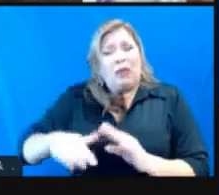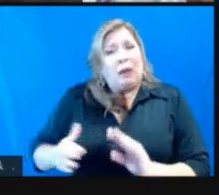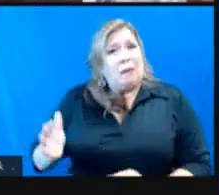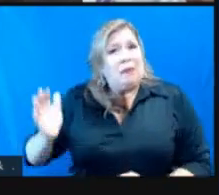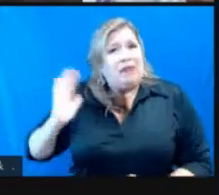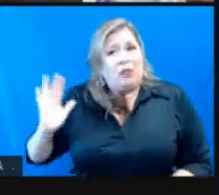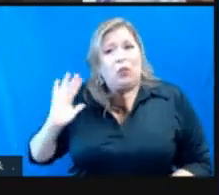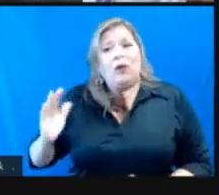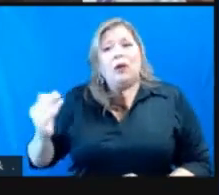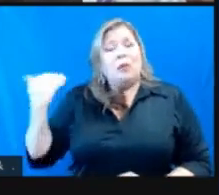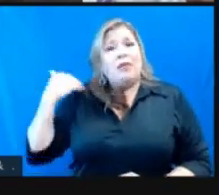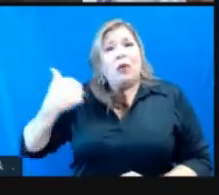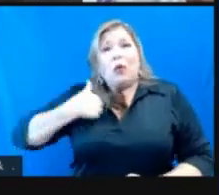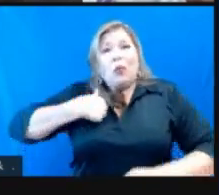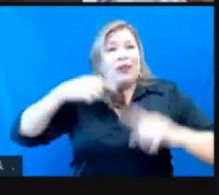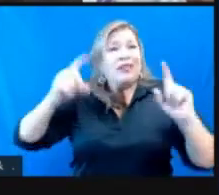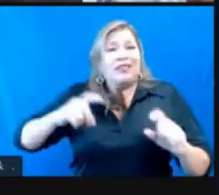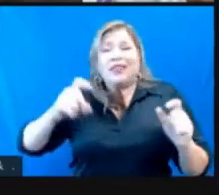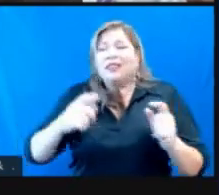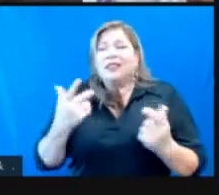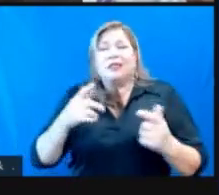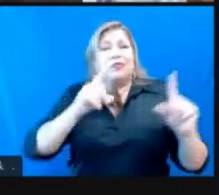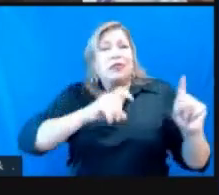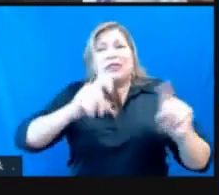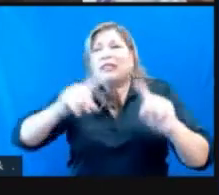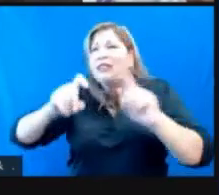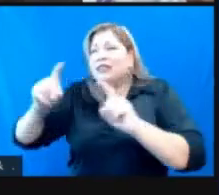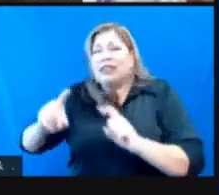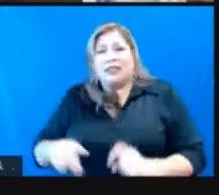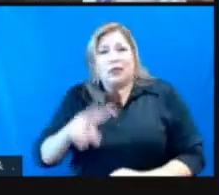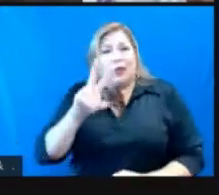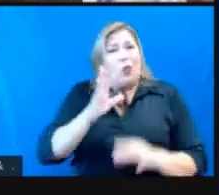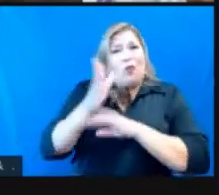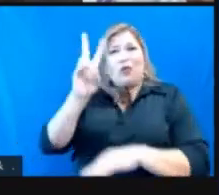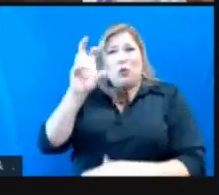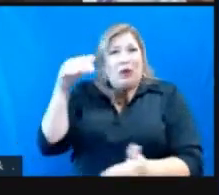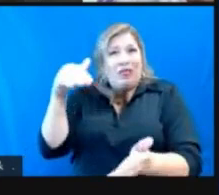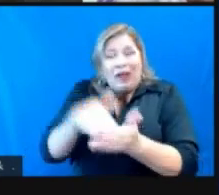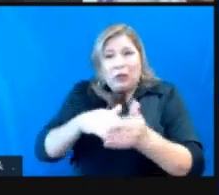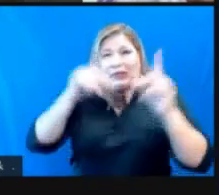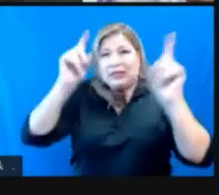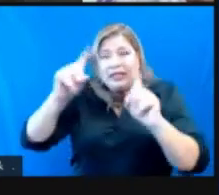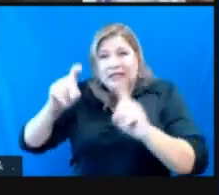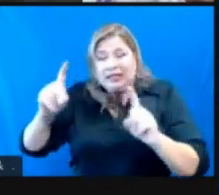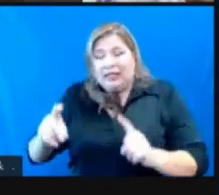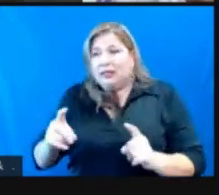of 200,000 tests across the state. Um, this is in the face of lab efforts